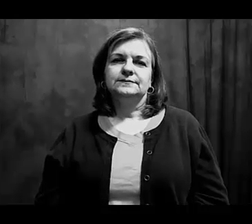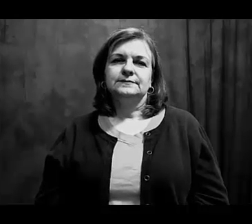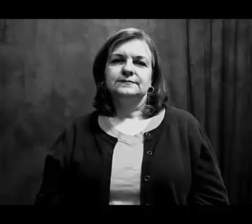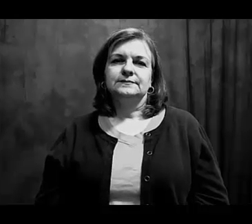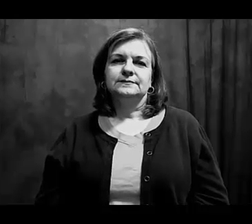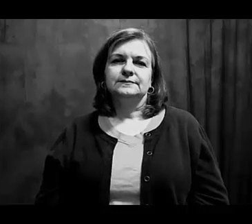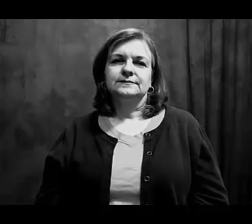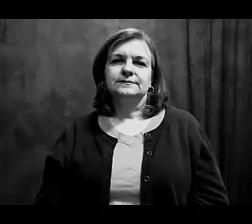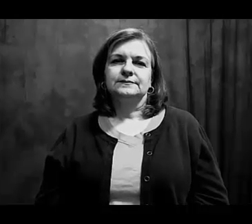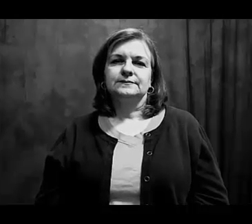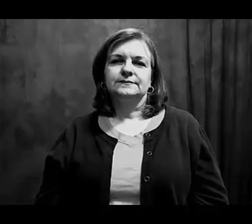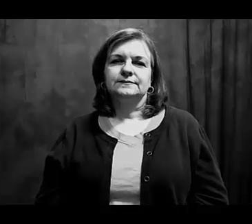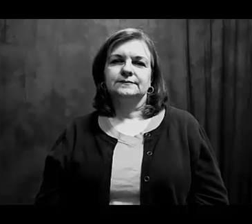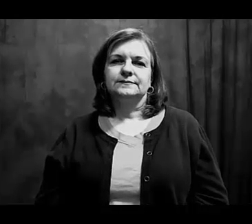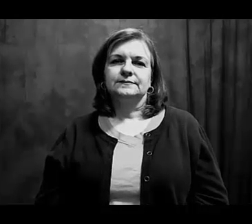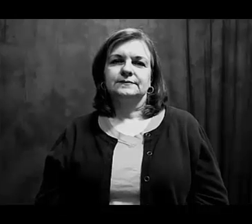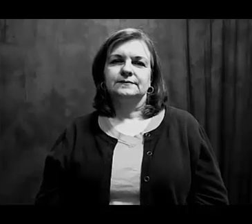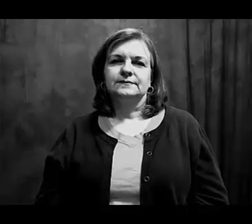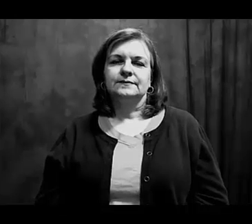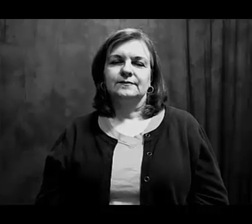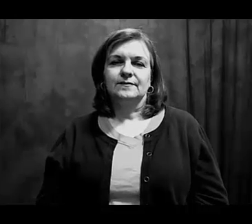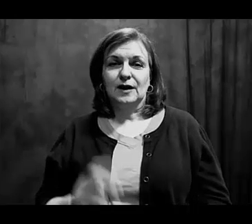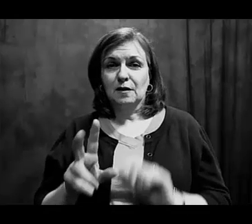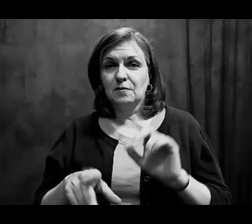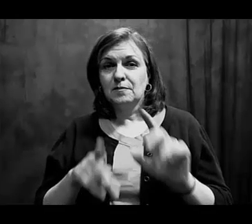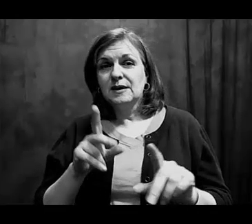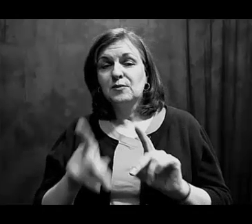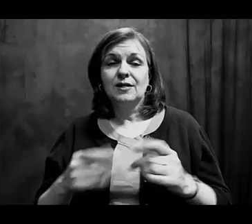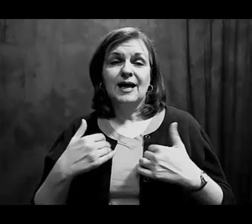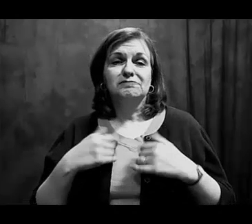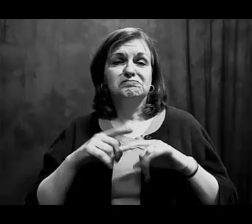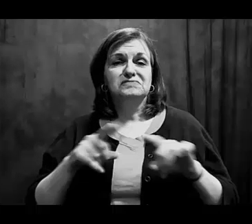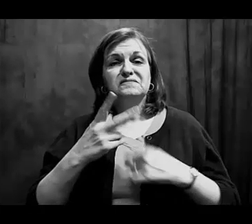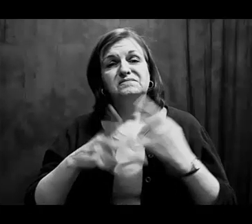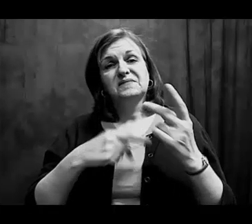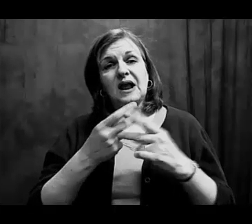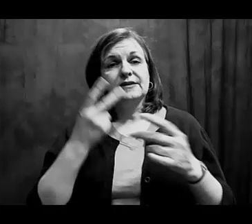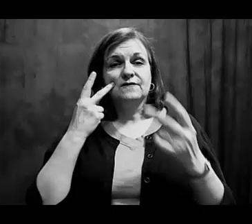differences in of course vision in different individuals